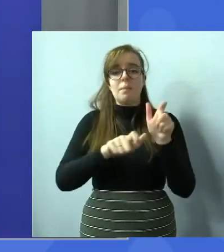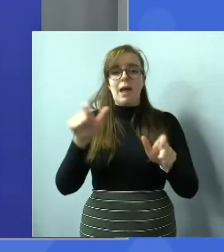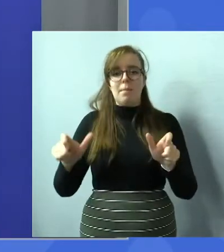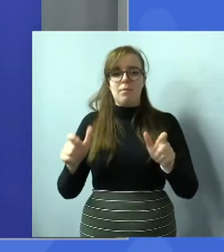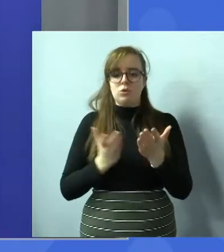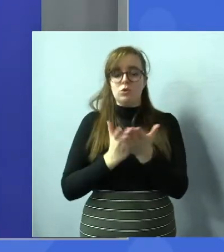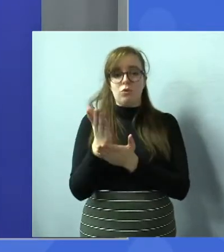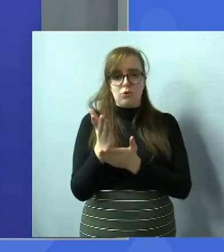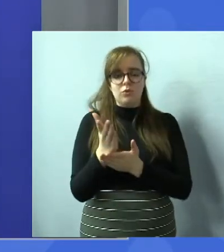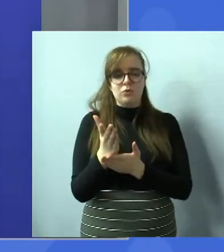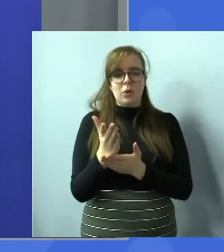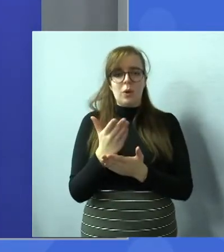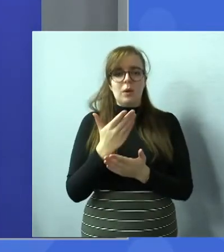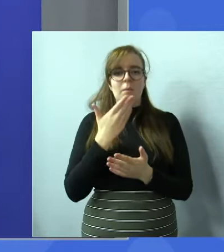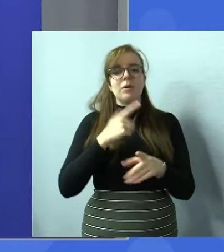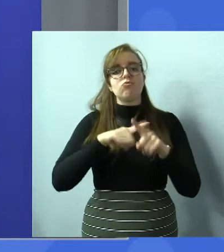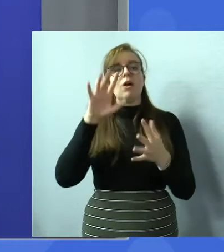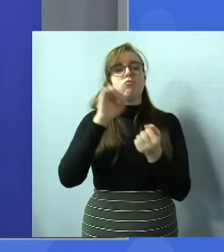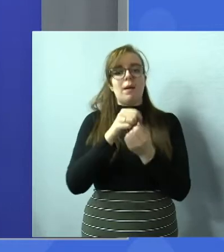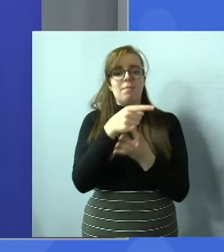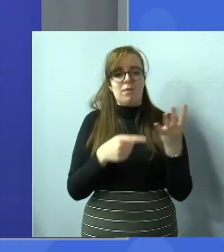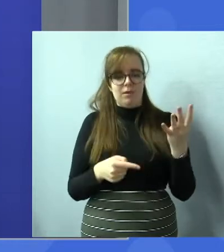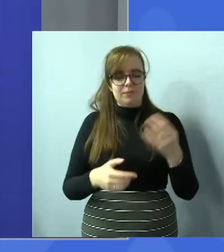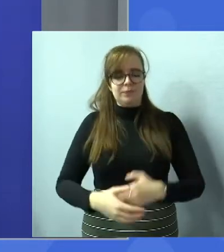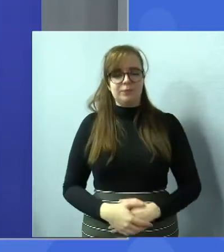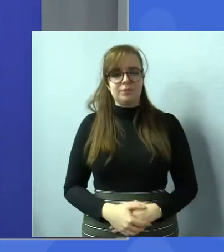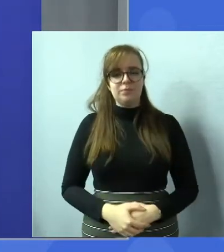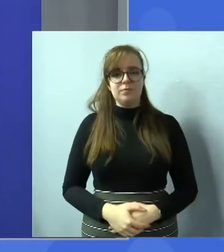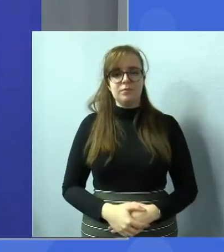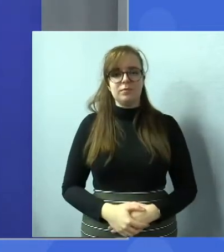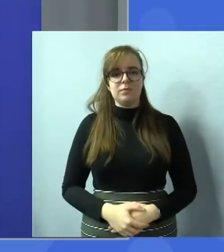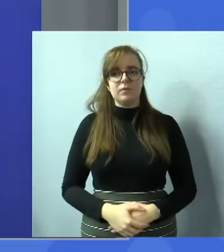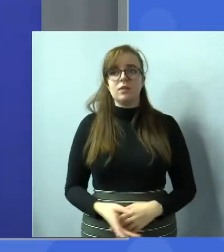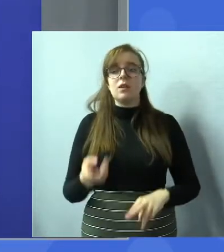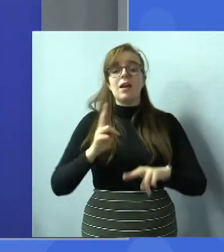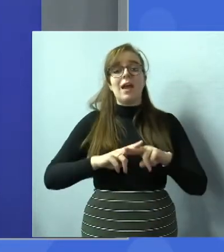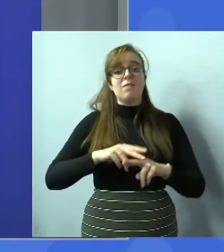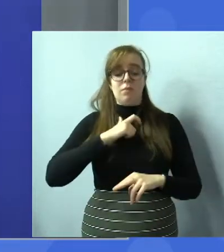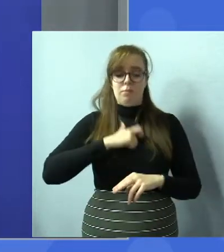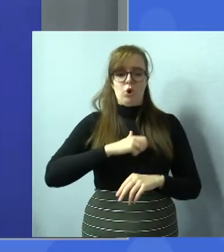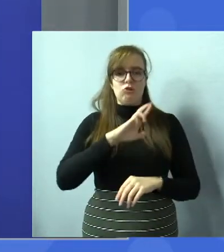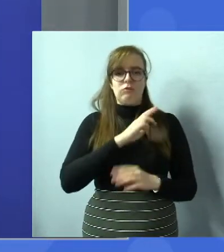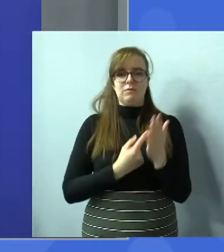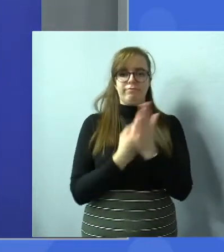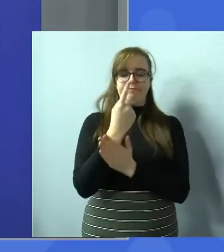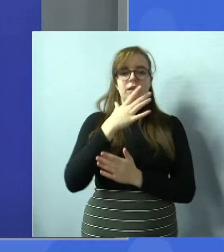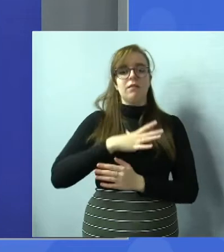so please do bear those things in mind as we're going on of course if for personal reasons you need to take a call or something like that if you could just